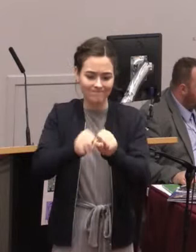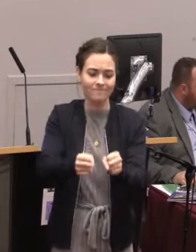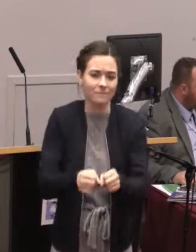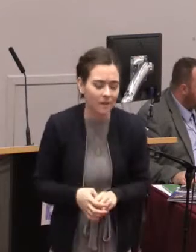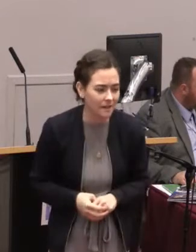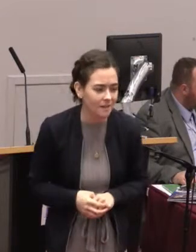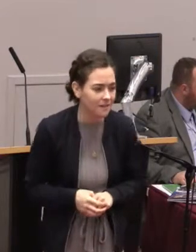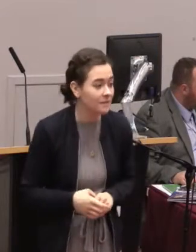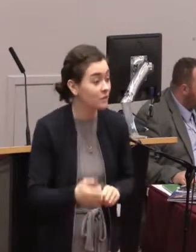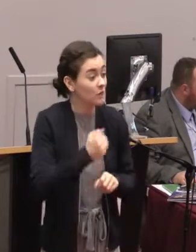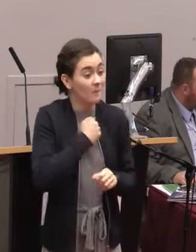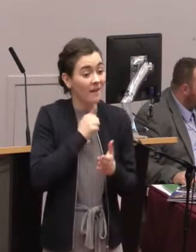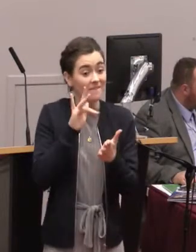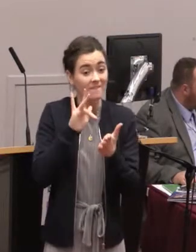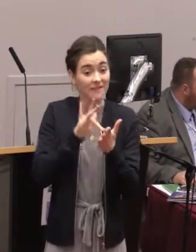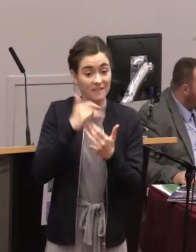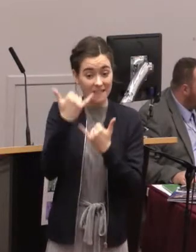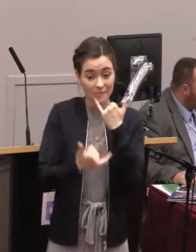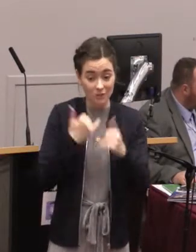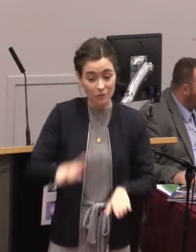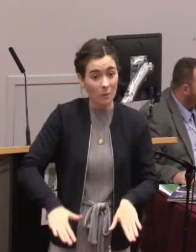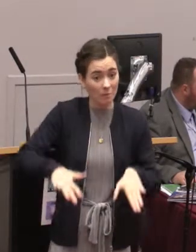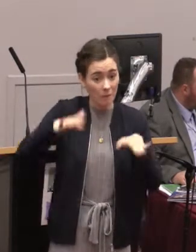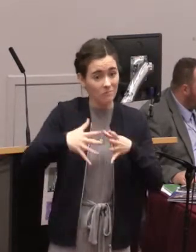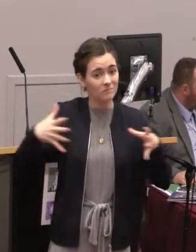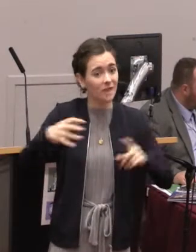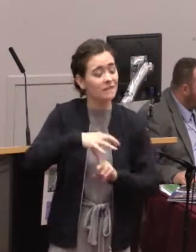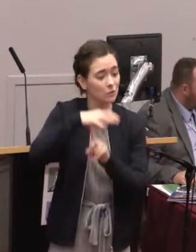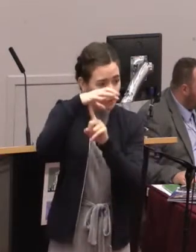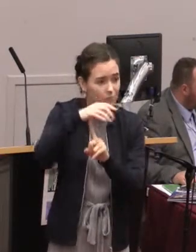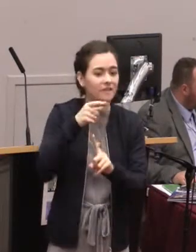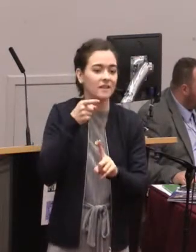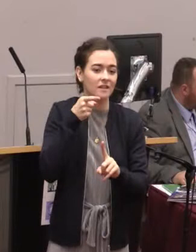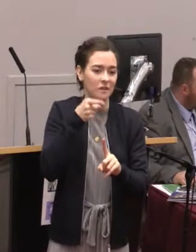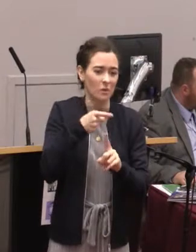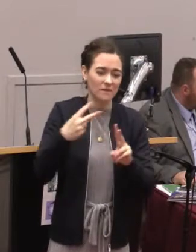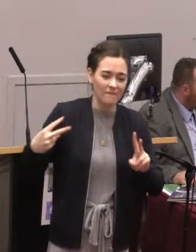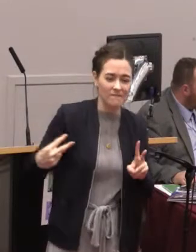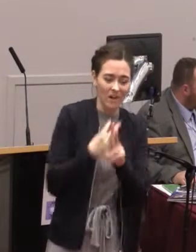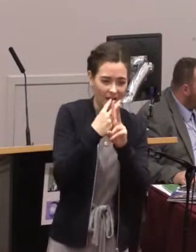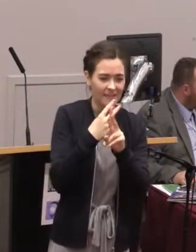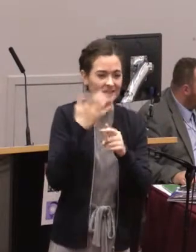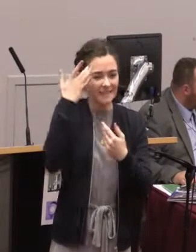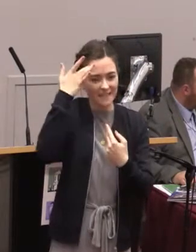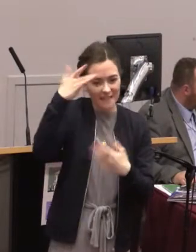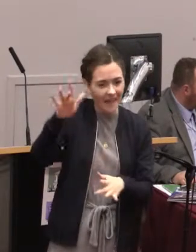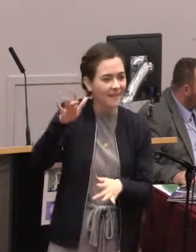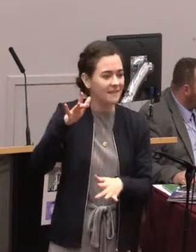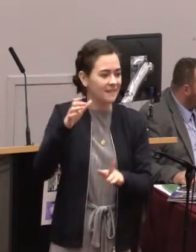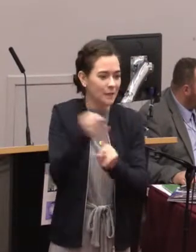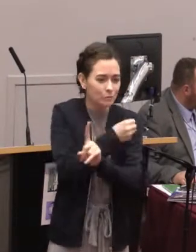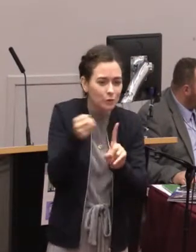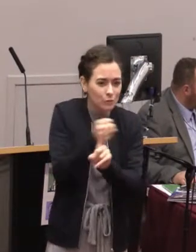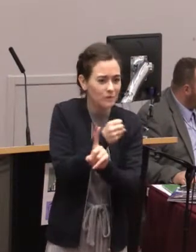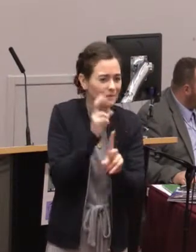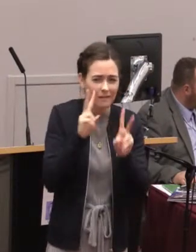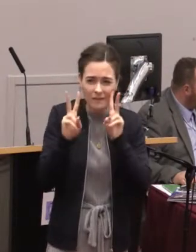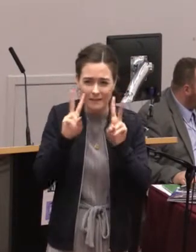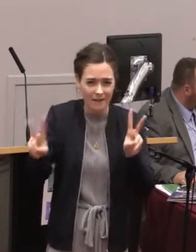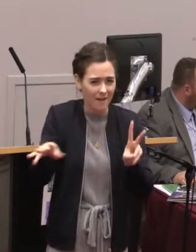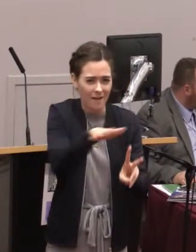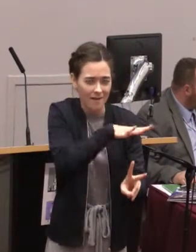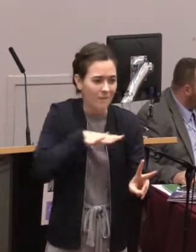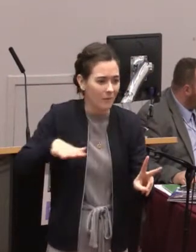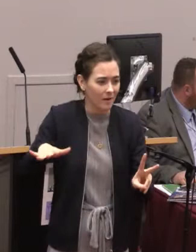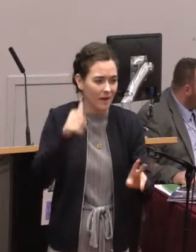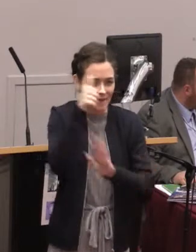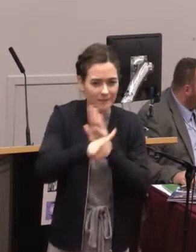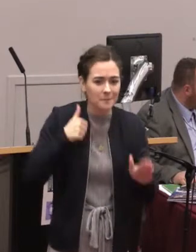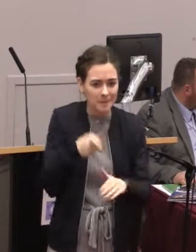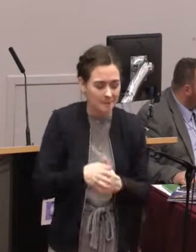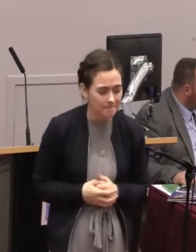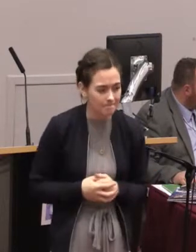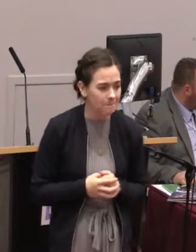During my 15 years in this institution, there was violence, neglect and abuse everywhere you looked.